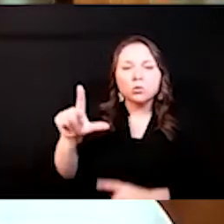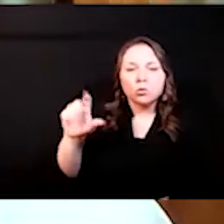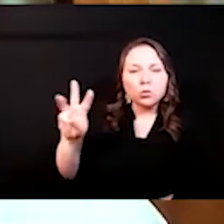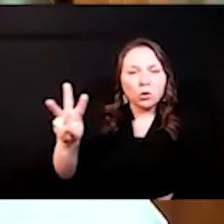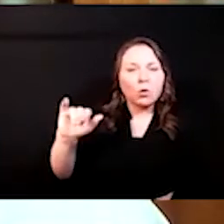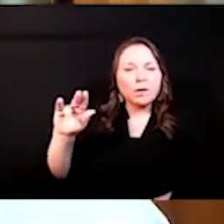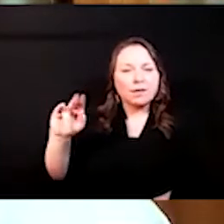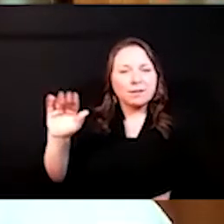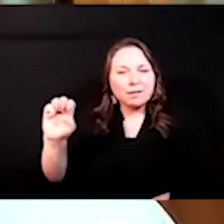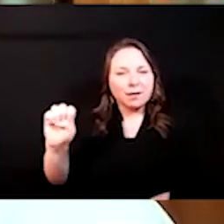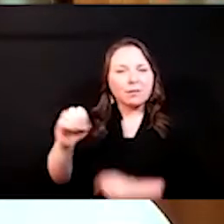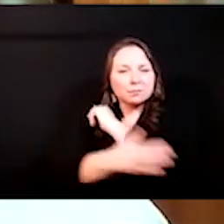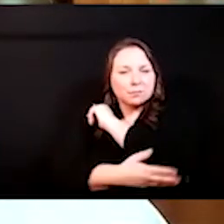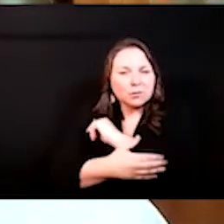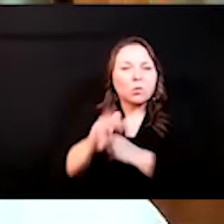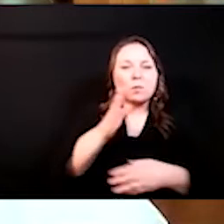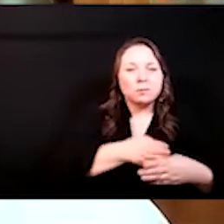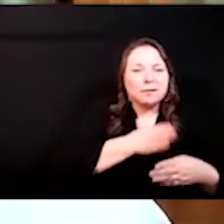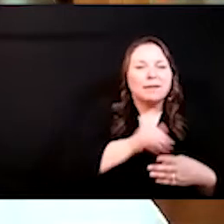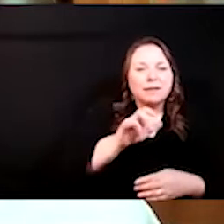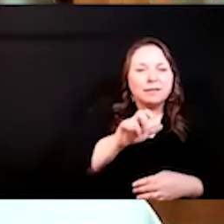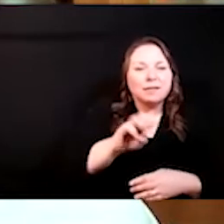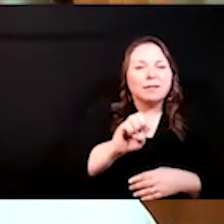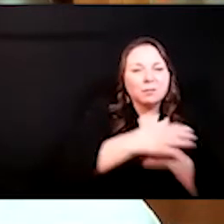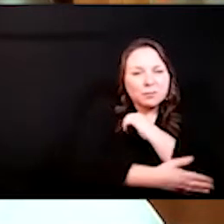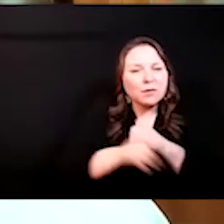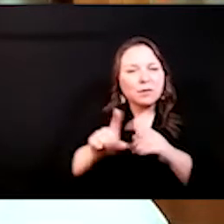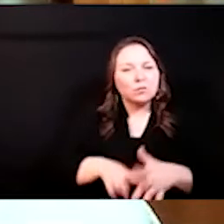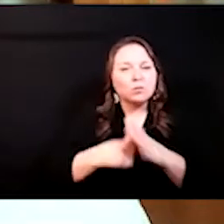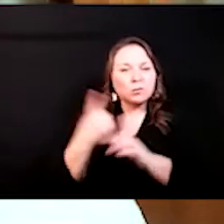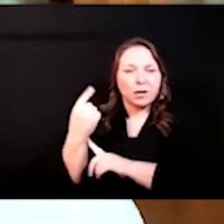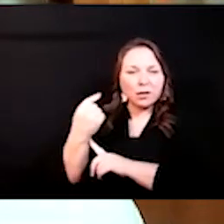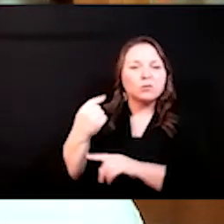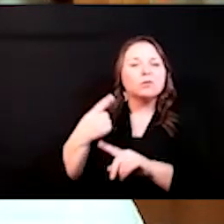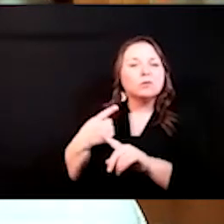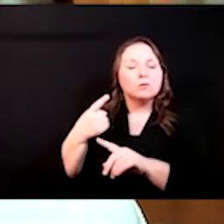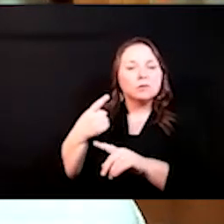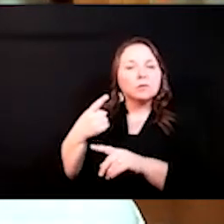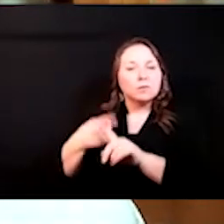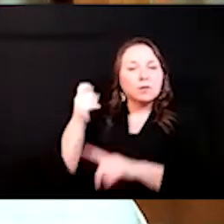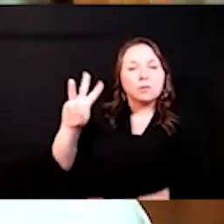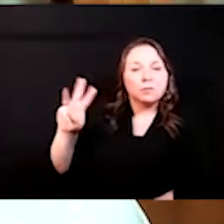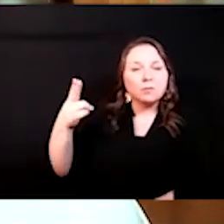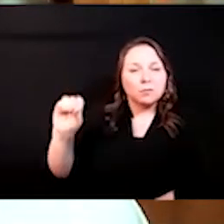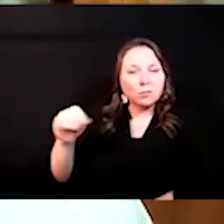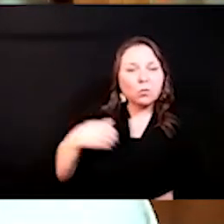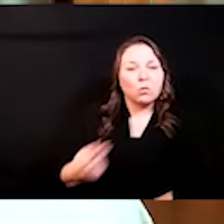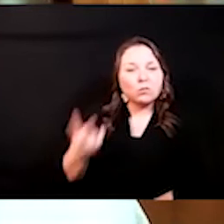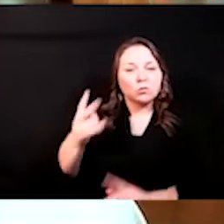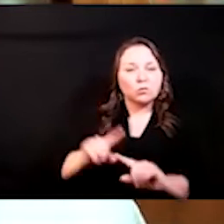TO LOW AND MIDDLE-INCOME COUNTRIES. IT WAS STARTED LAST YEAR BY THE WORLD HEALTH ORGANIZATION. TWO GROUPS HAVE